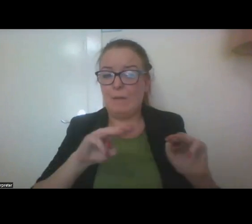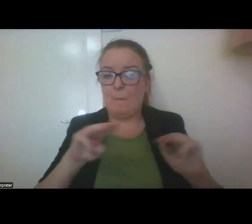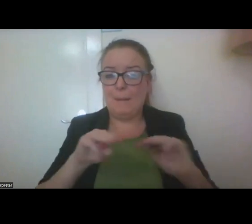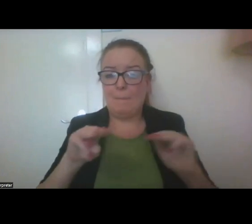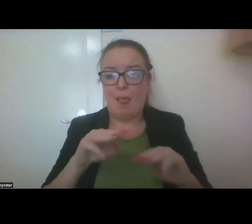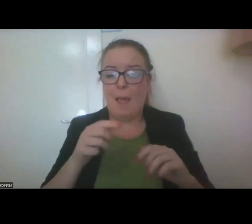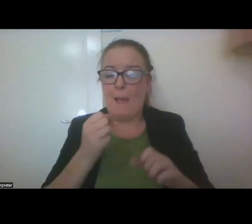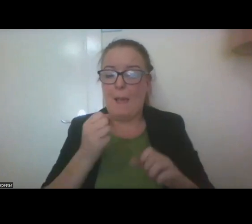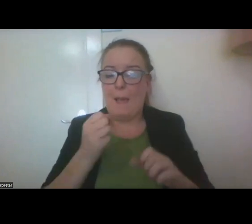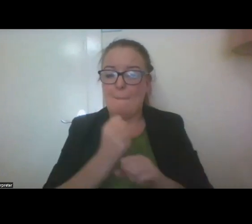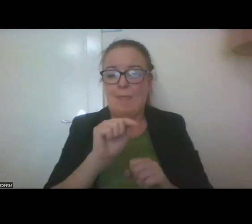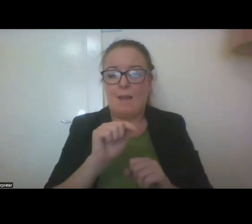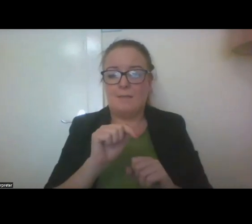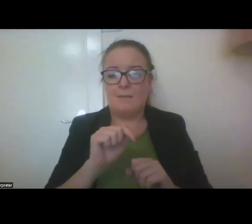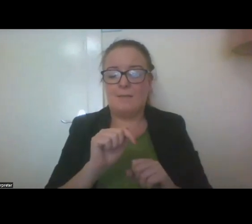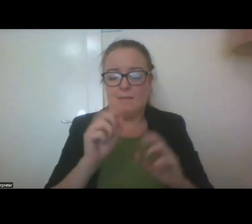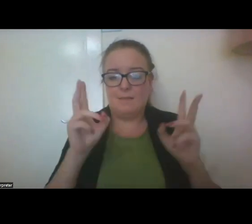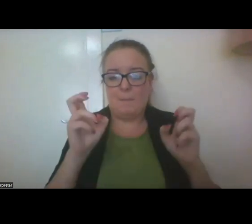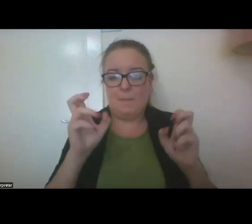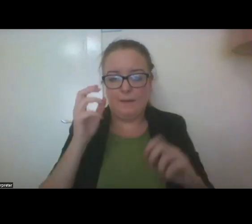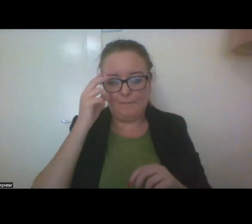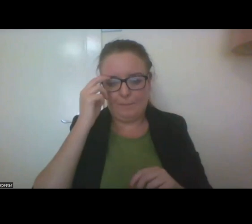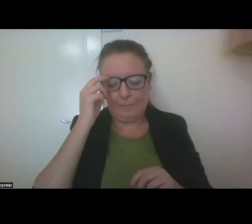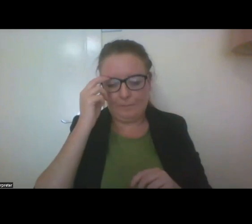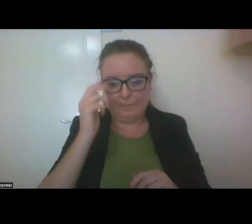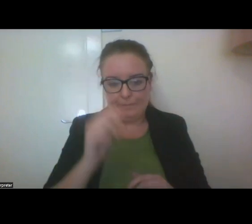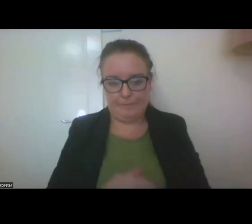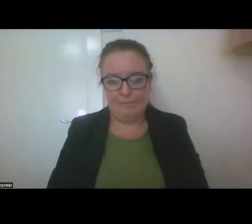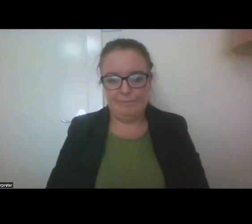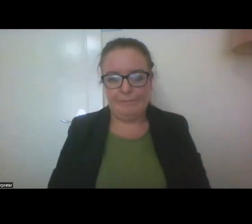So.... Hold on a second. So, essentially, yes.